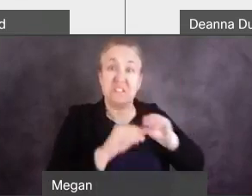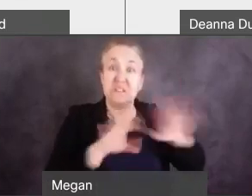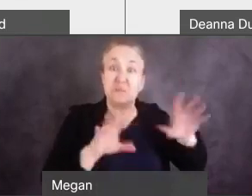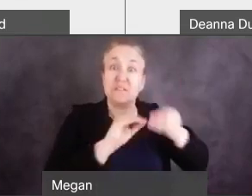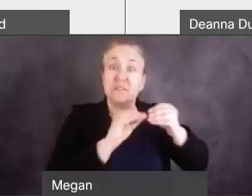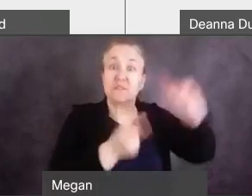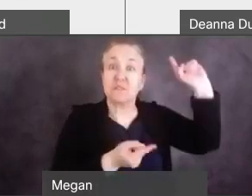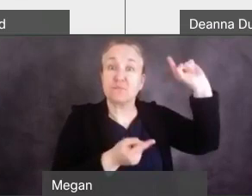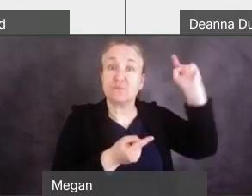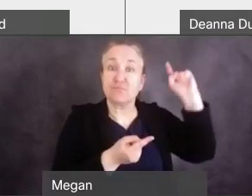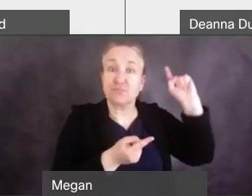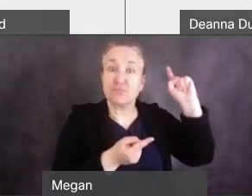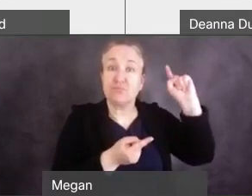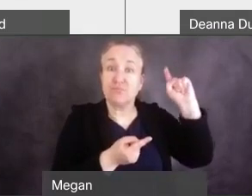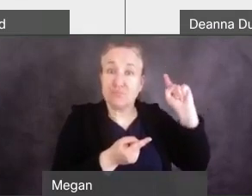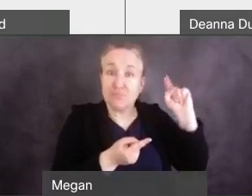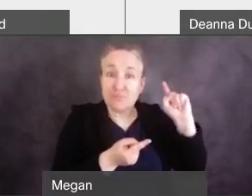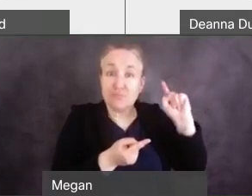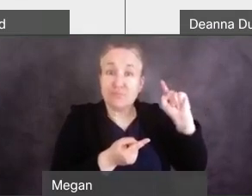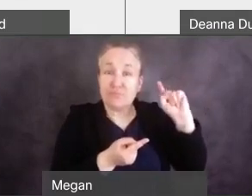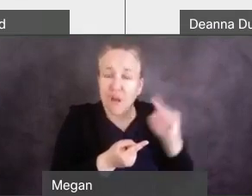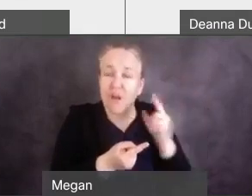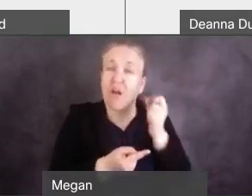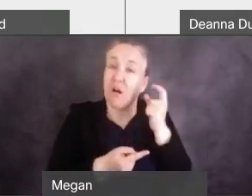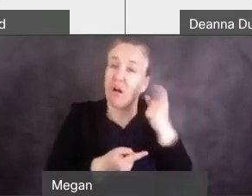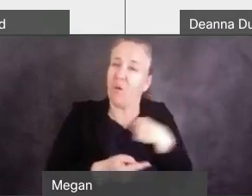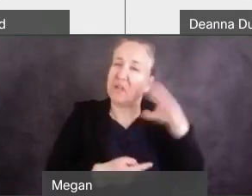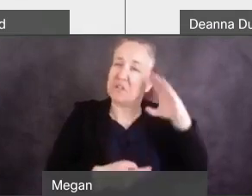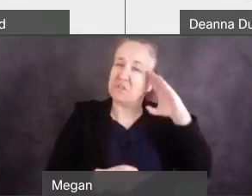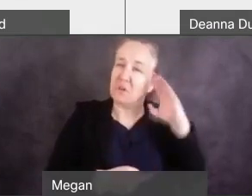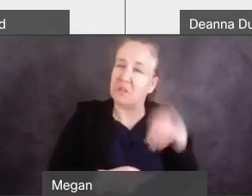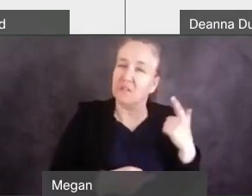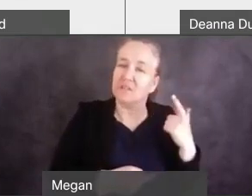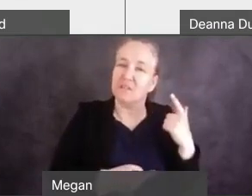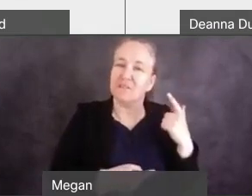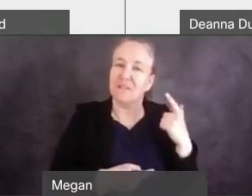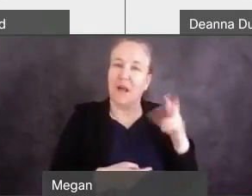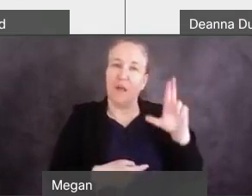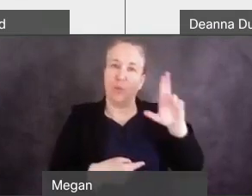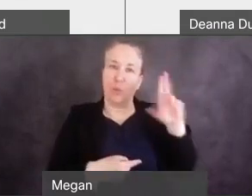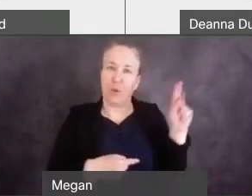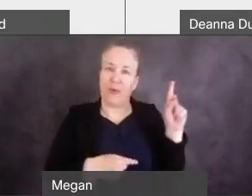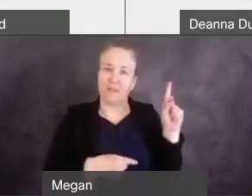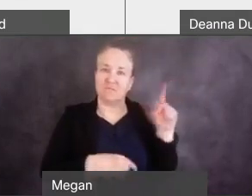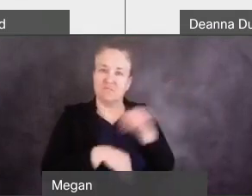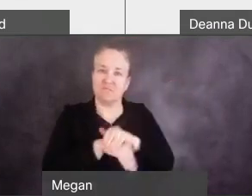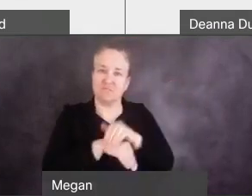even though we do know that we have that UK variant in our midst and I know